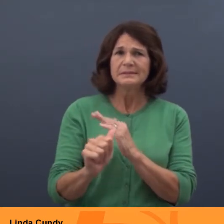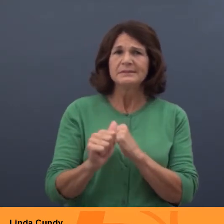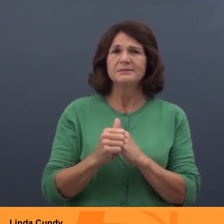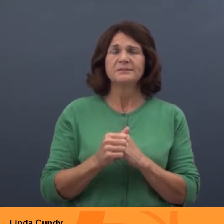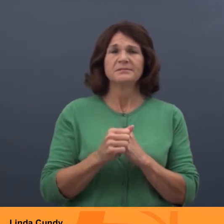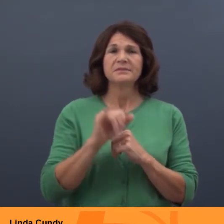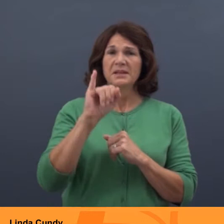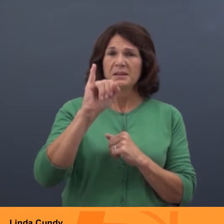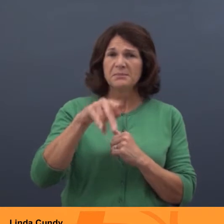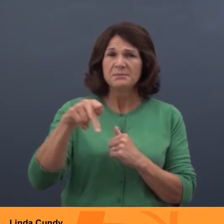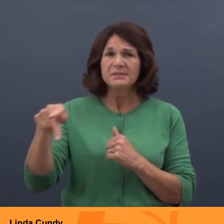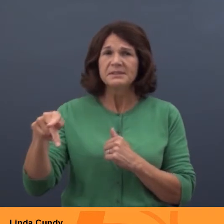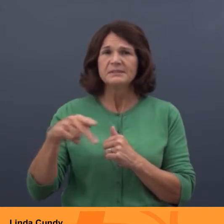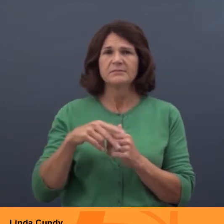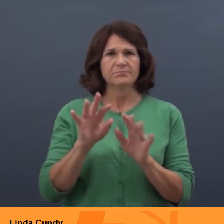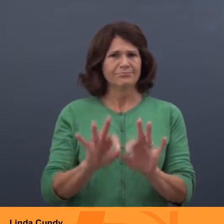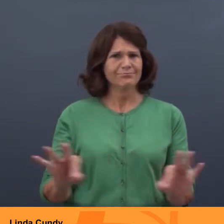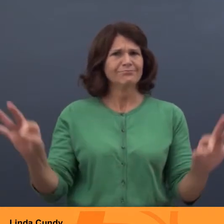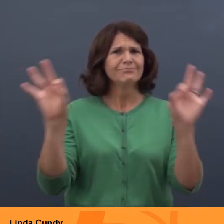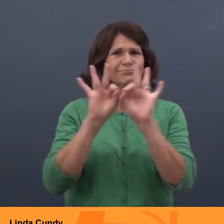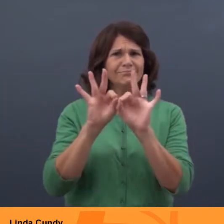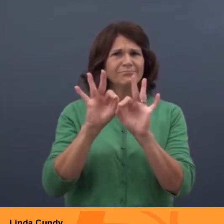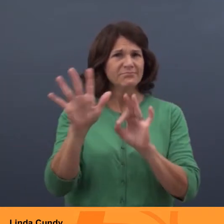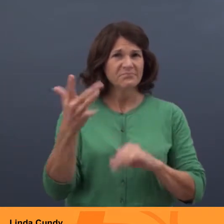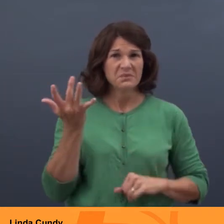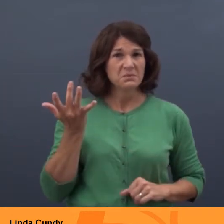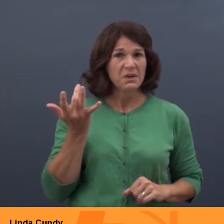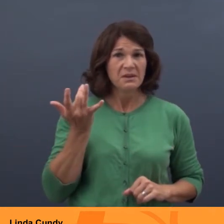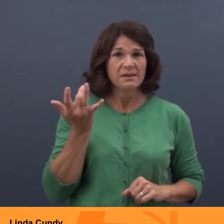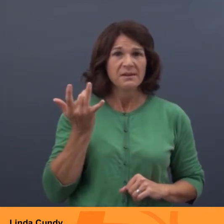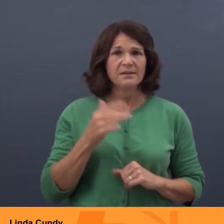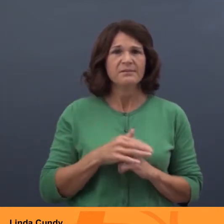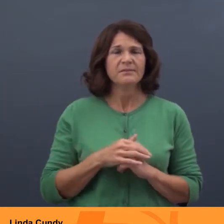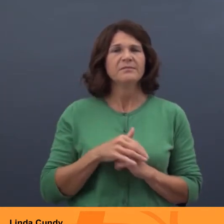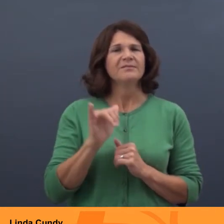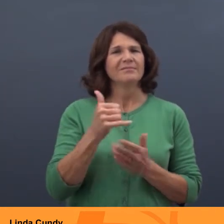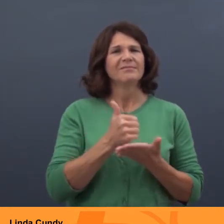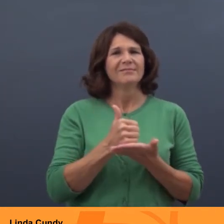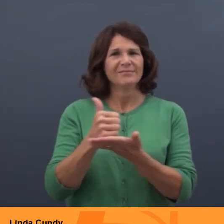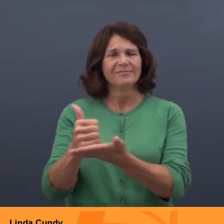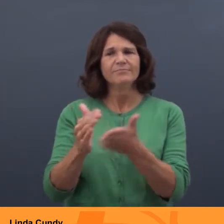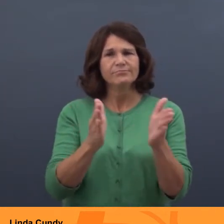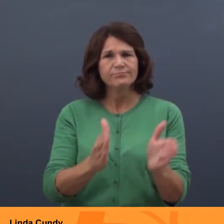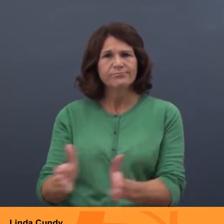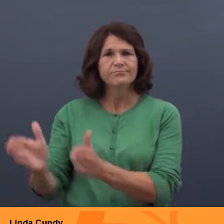Documenting deaf and hard of hearing students' skills is important in the individual program